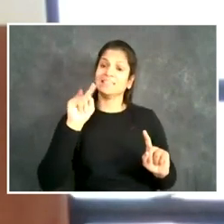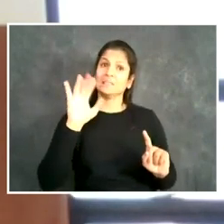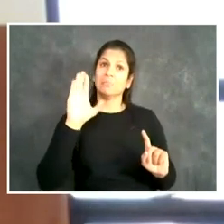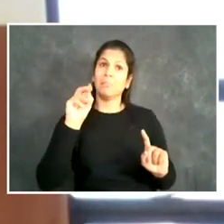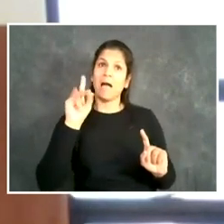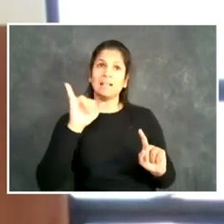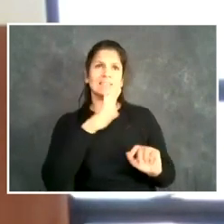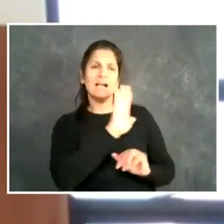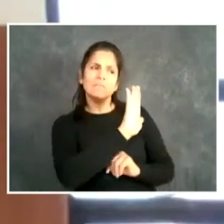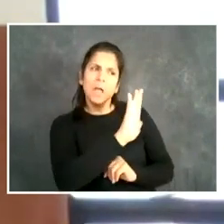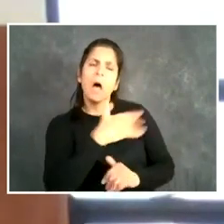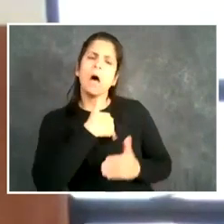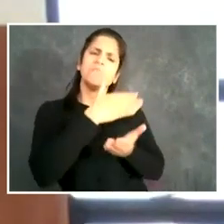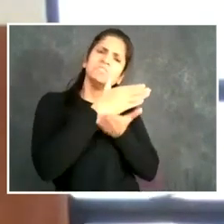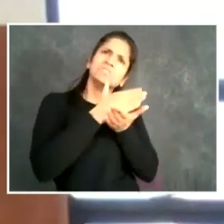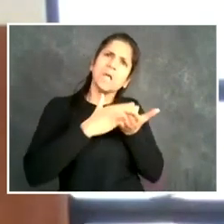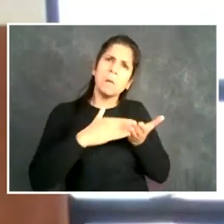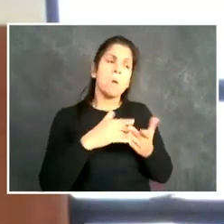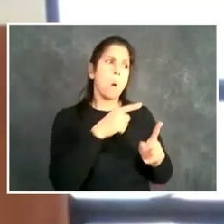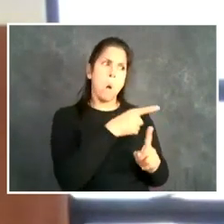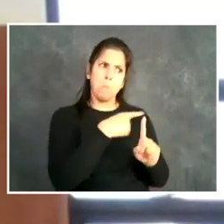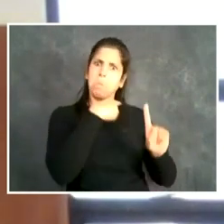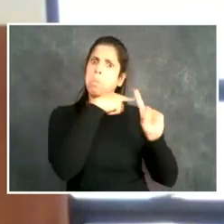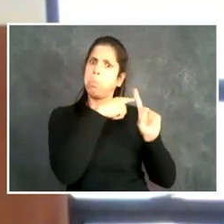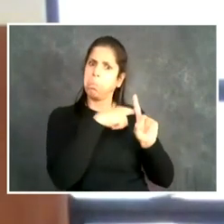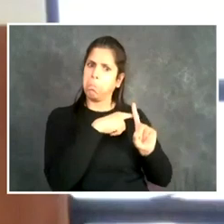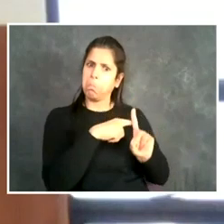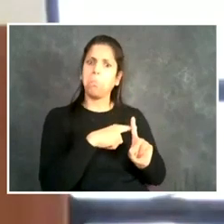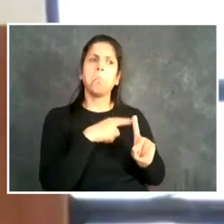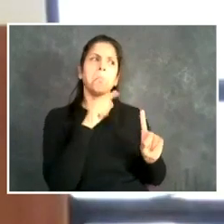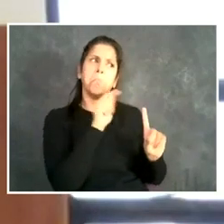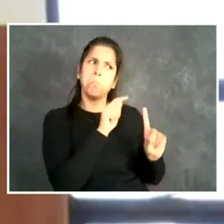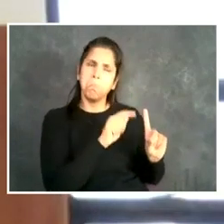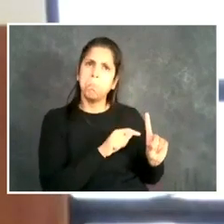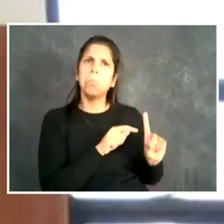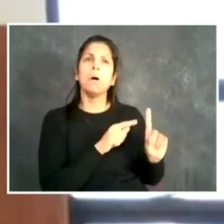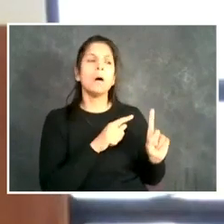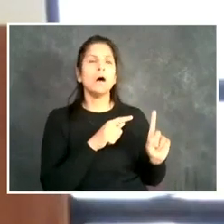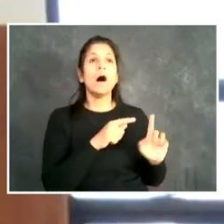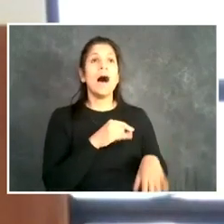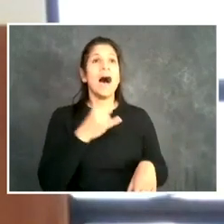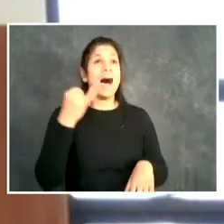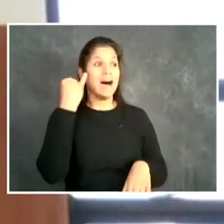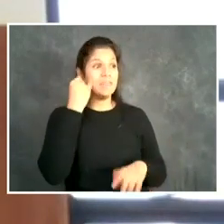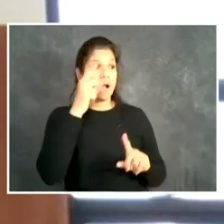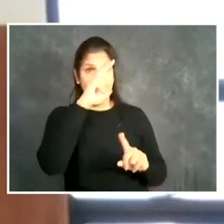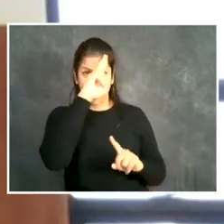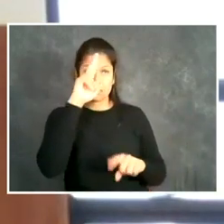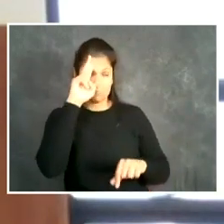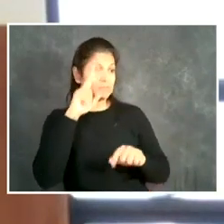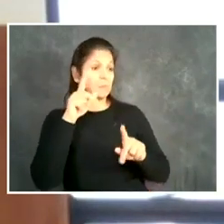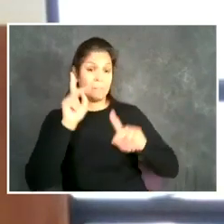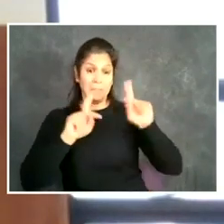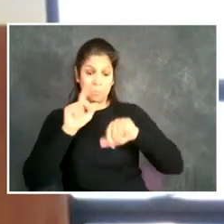THANKS, MR. MAYOR AND I REINFORCE WHAT DR. BARBOT SAID. ANTIBODY TESTING, THERE IS BENEFIT TO OUR HEALTH CARE WORKERS IN TERMS OF THE